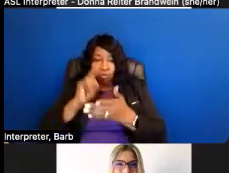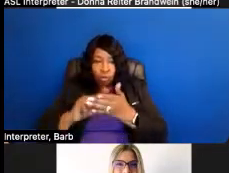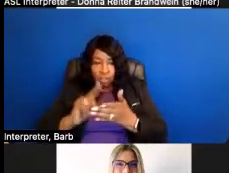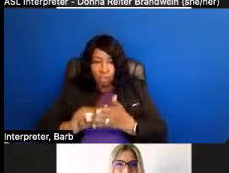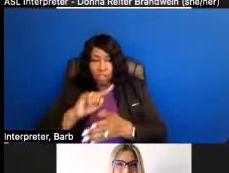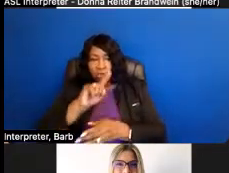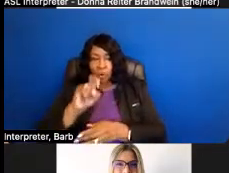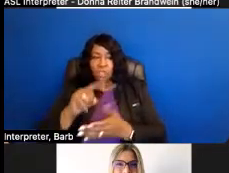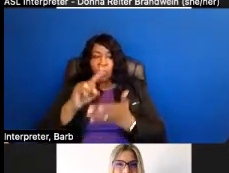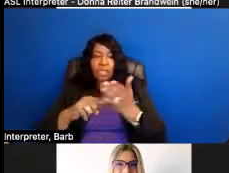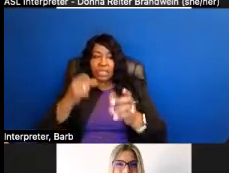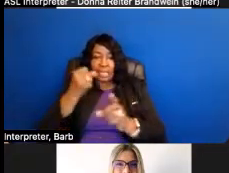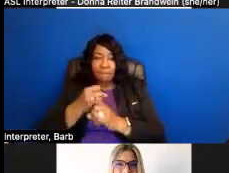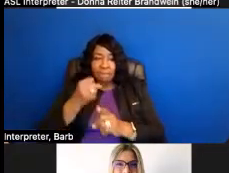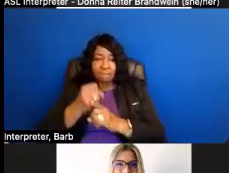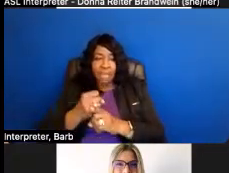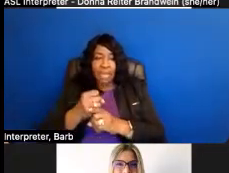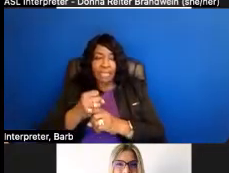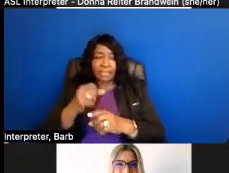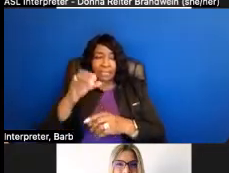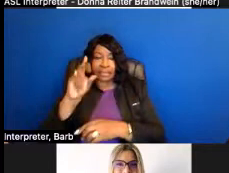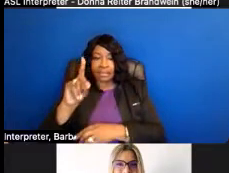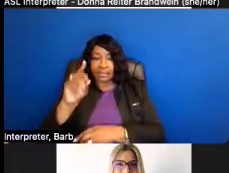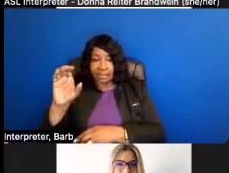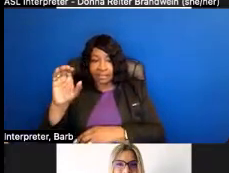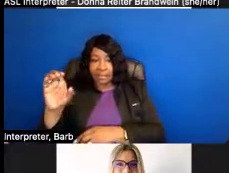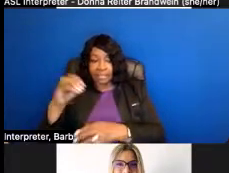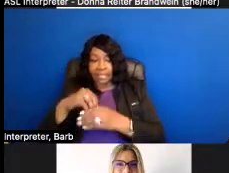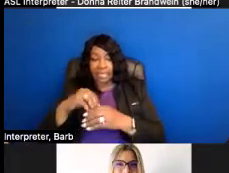of a disability cultural center in higher education on disabled students?